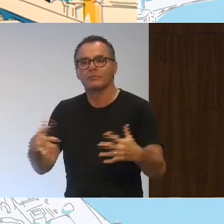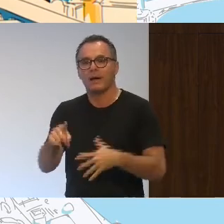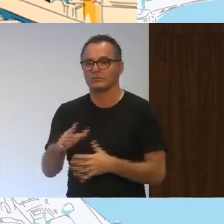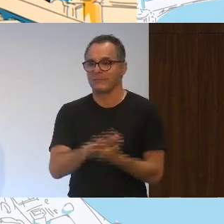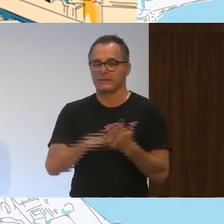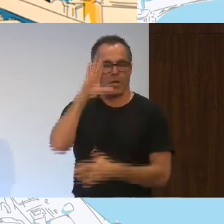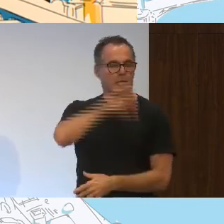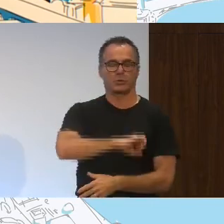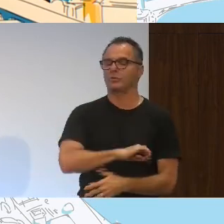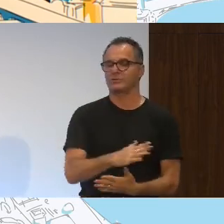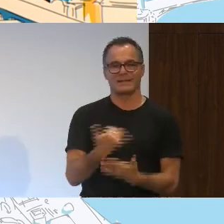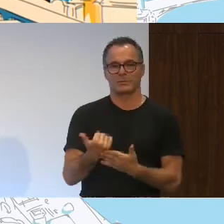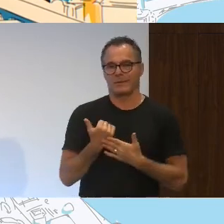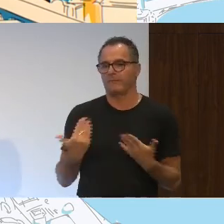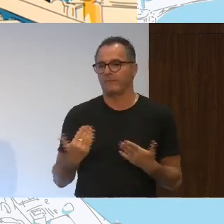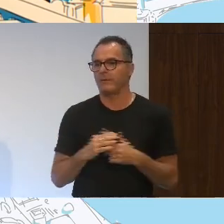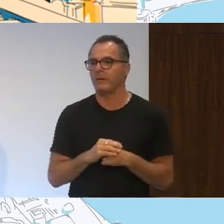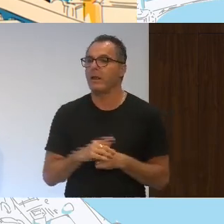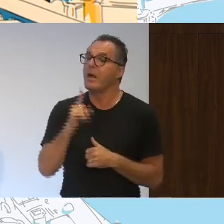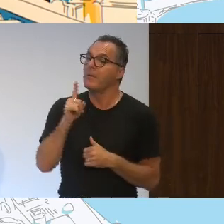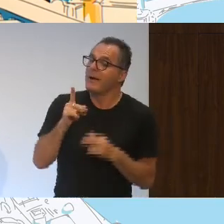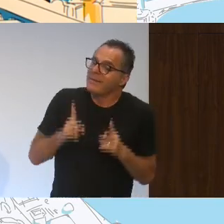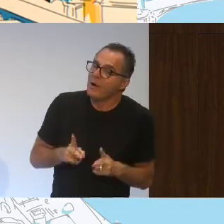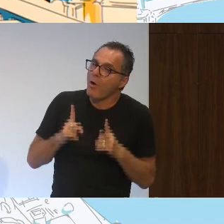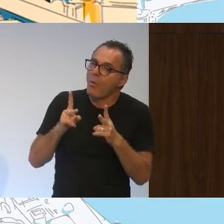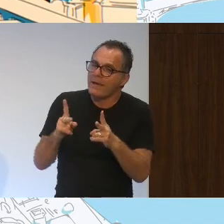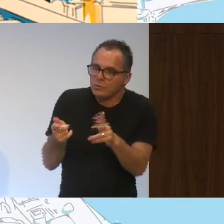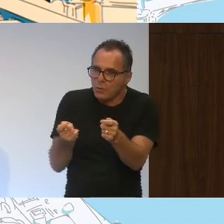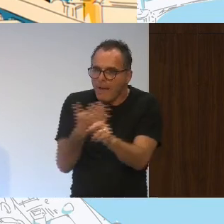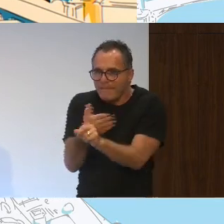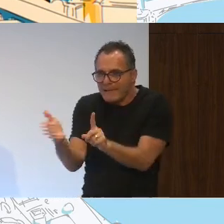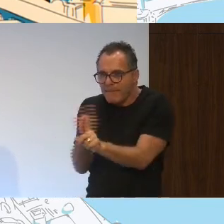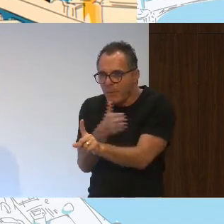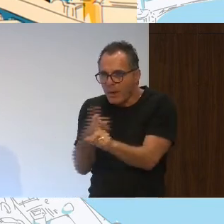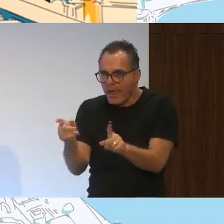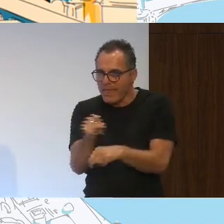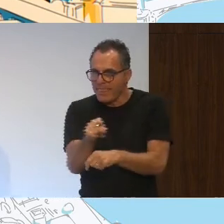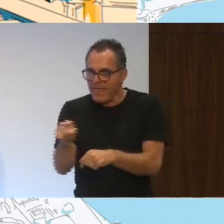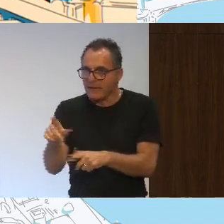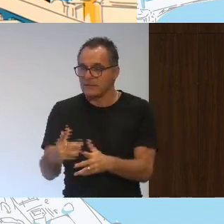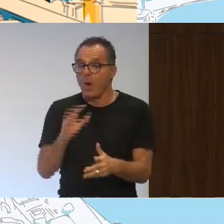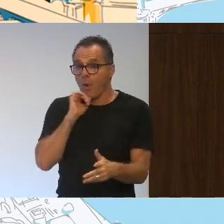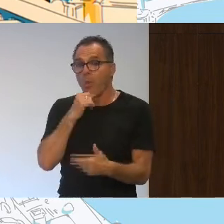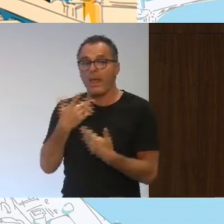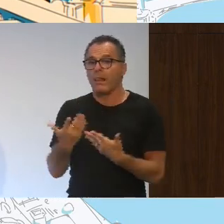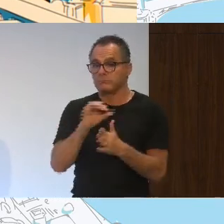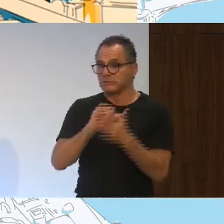So that's unhelpful. But there are ways to manipulate that that'll come along. There are targets in the brain.